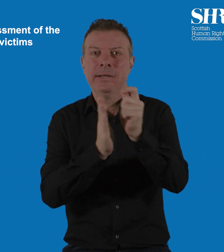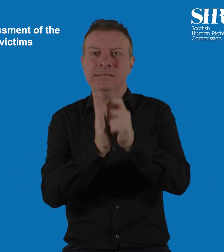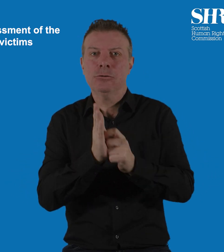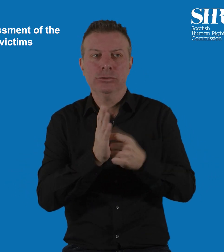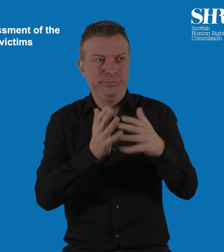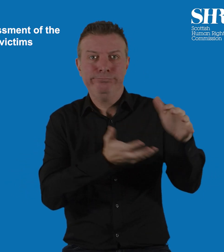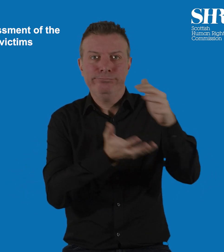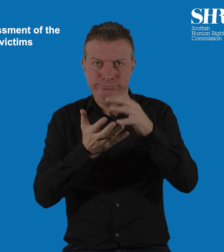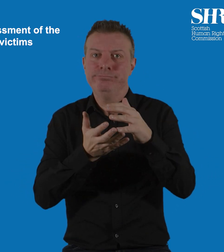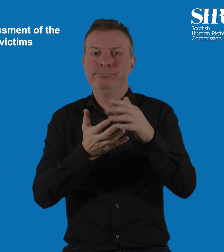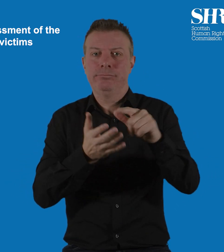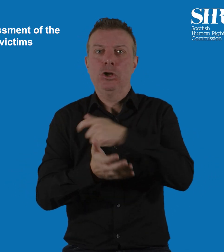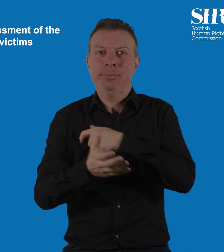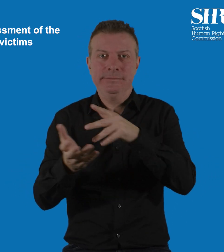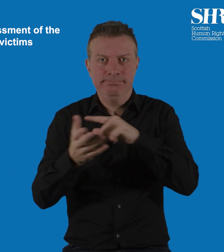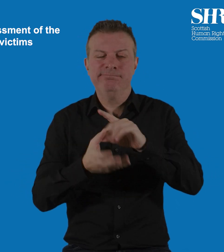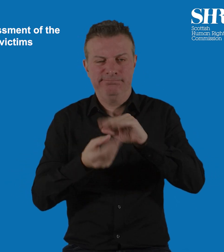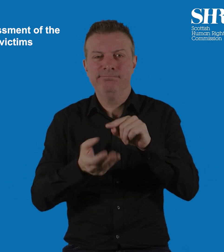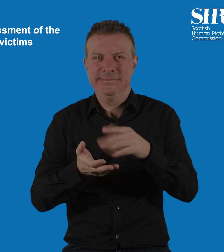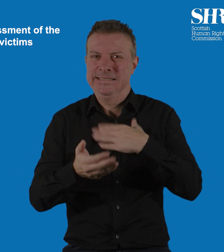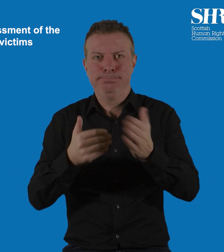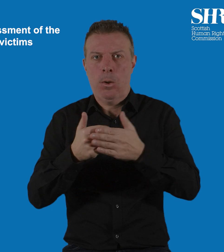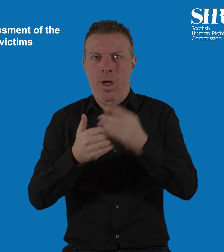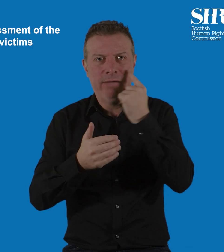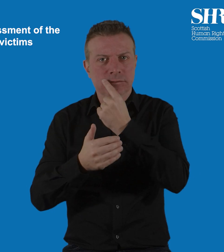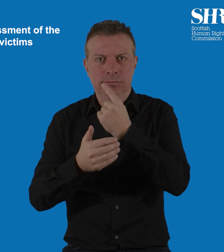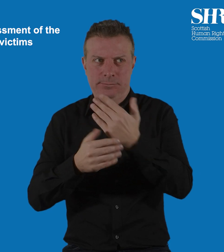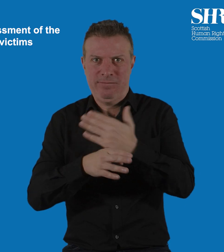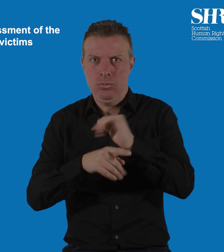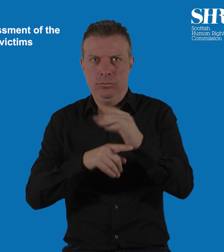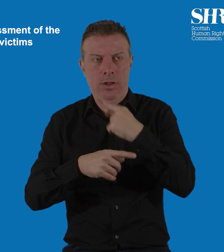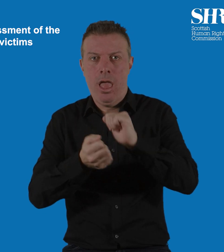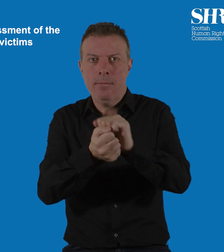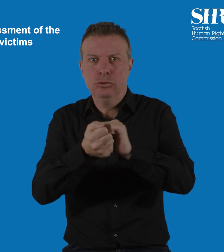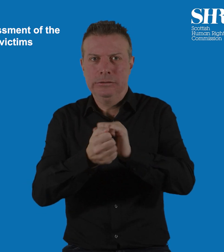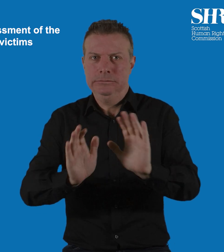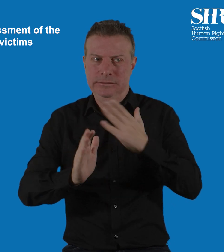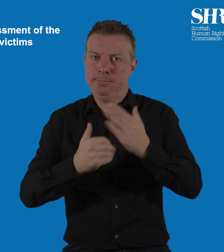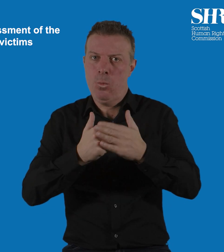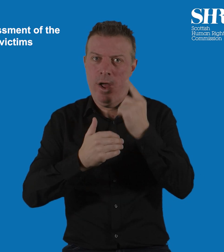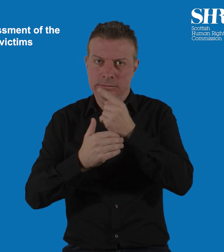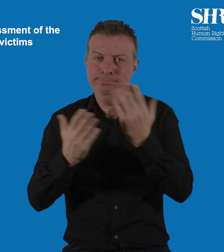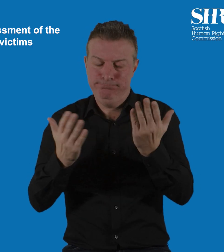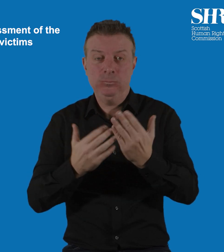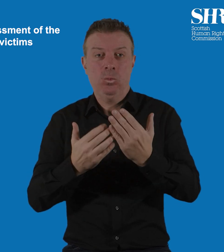The Public Petitions Committee concluded that it needed more evidence before issuing any apology.